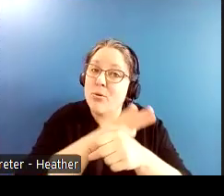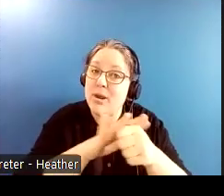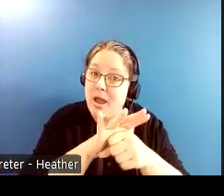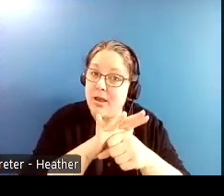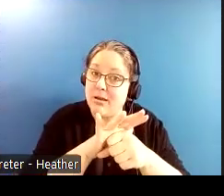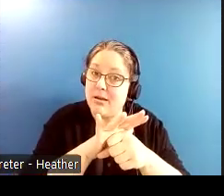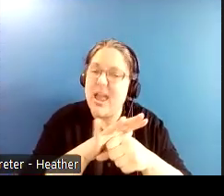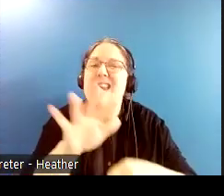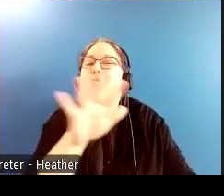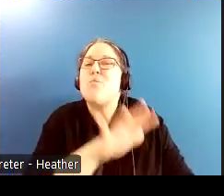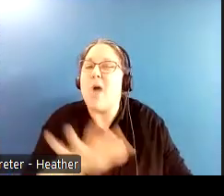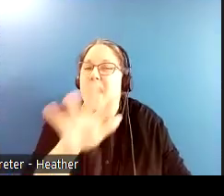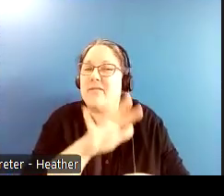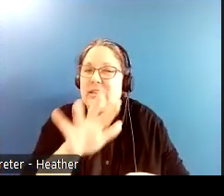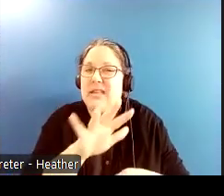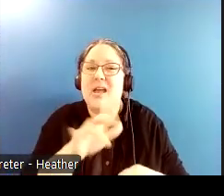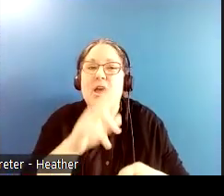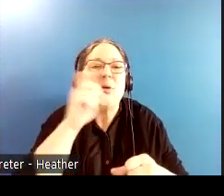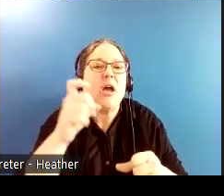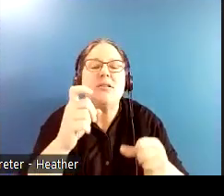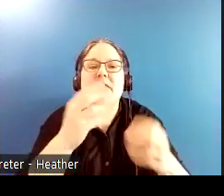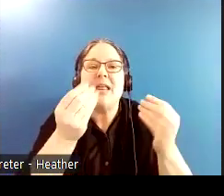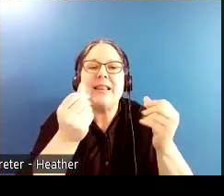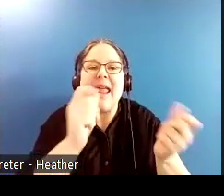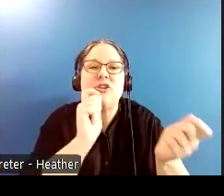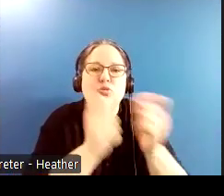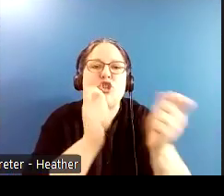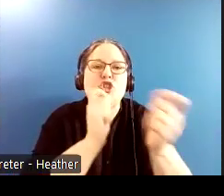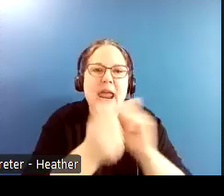right? Because the shape of the river bank will be different. Uh the markers are different, but we